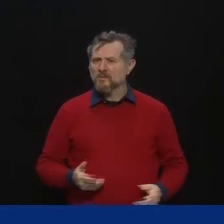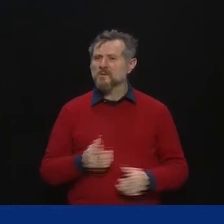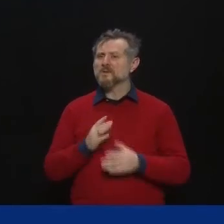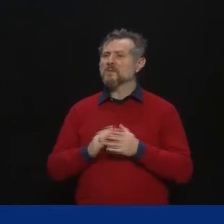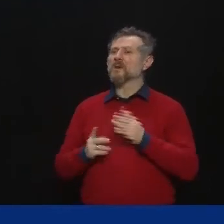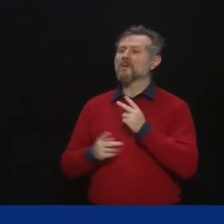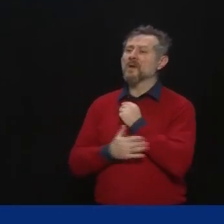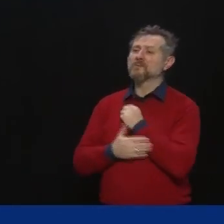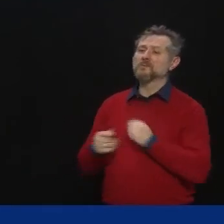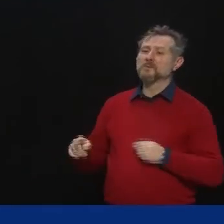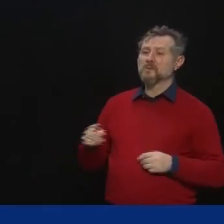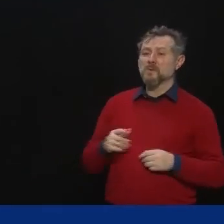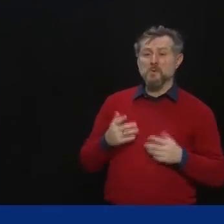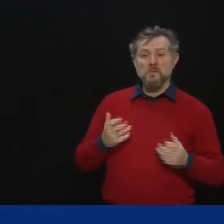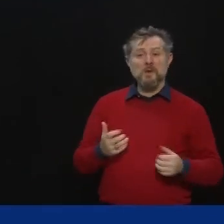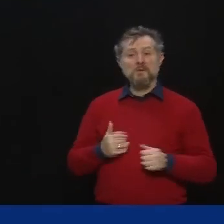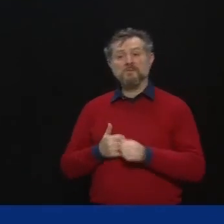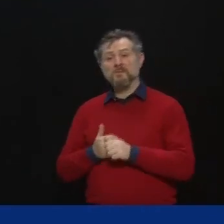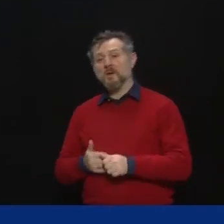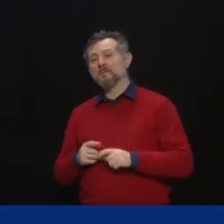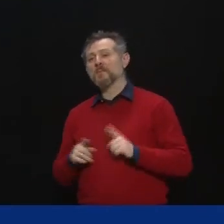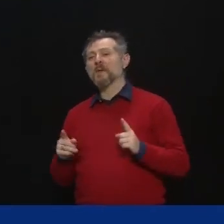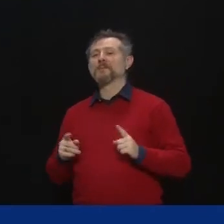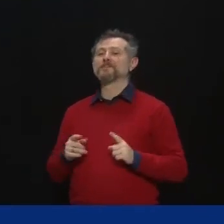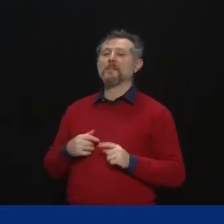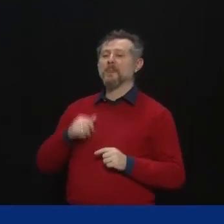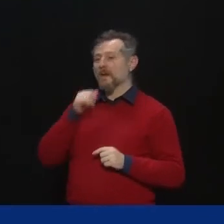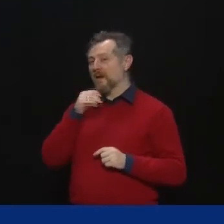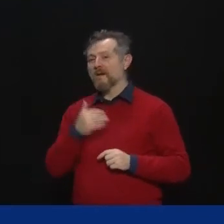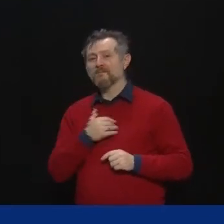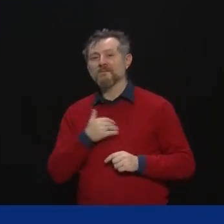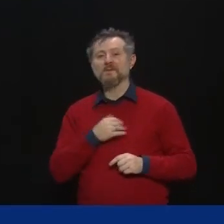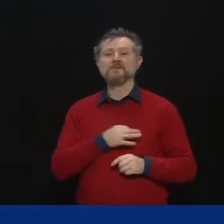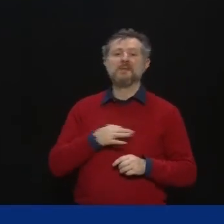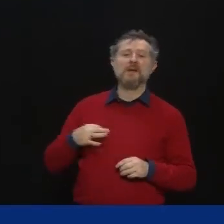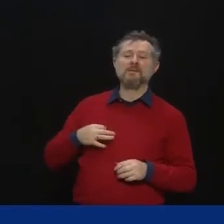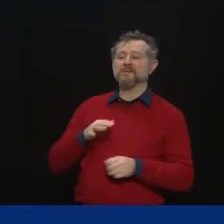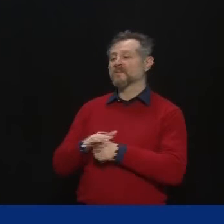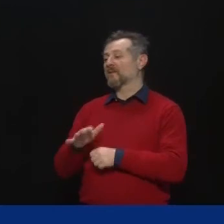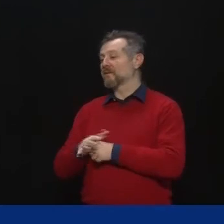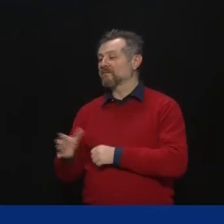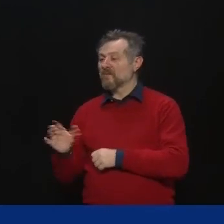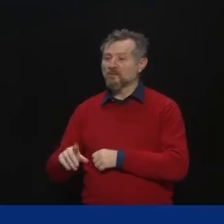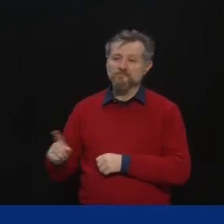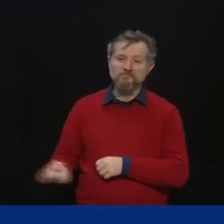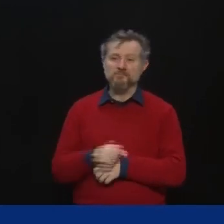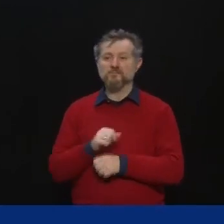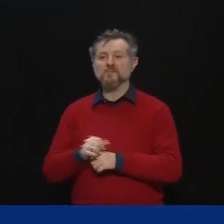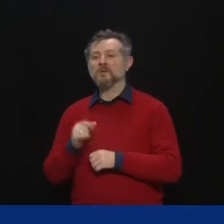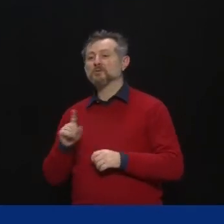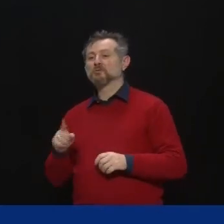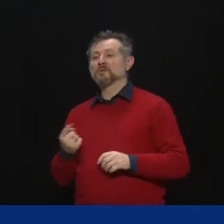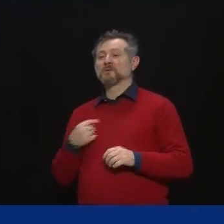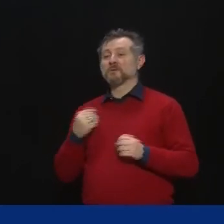IS THAT MANY, MANY BUSINESSES ARE FULLY COMPLIANT. MANY INDIVIDUALS ARE FOLLOWING THIS AND THERE ARE SOME COUNTIES